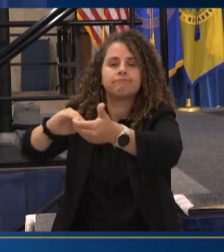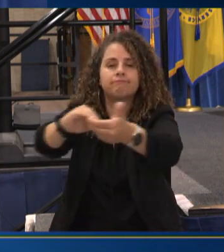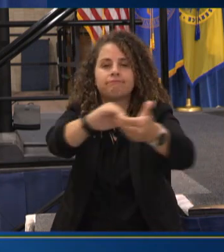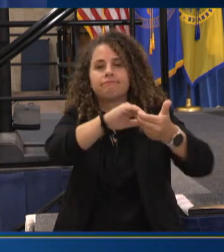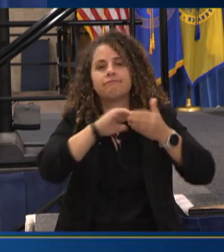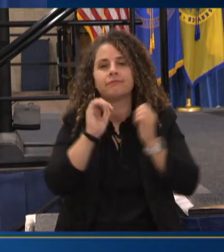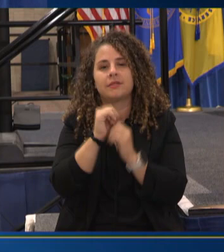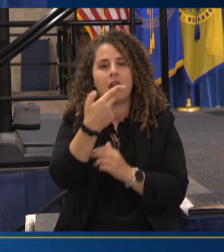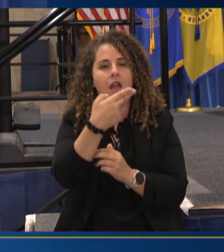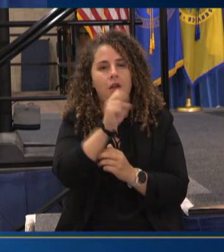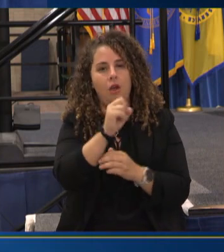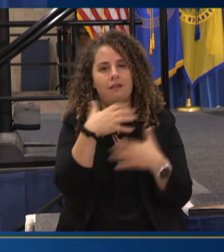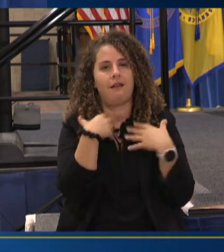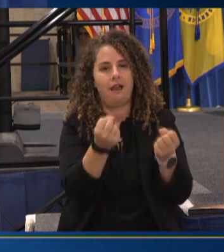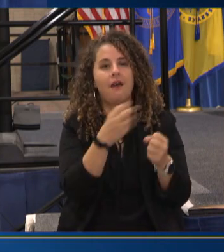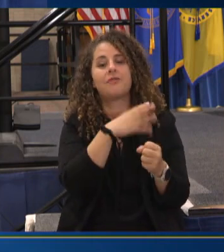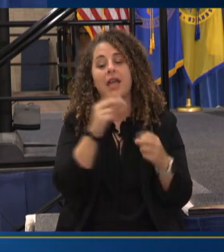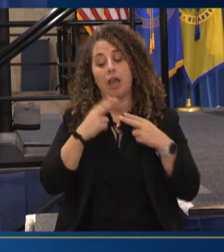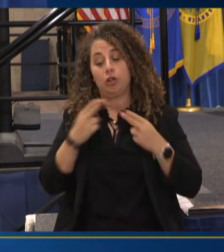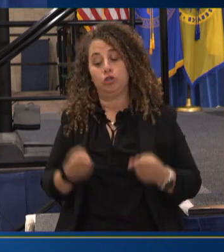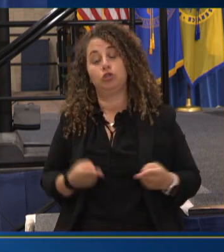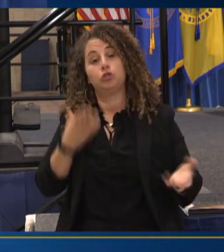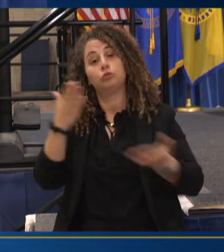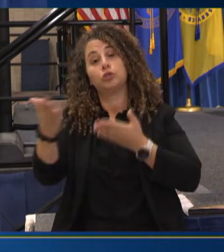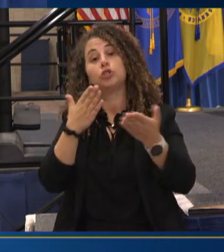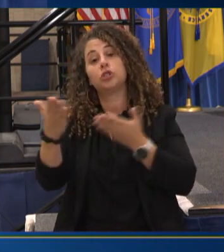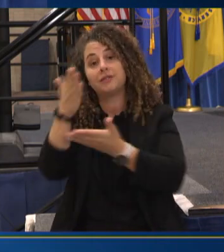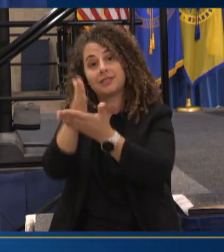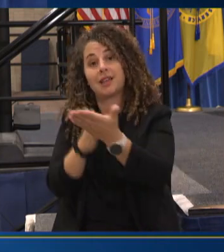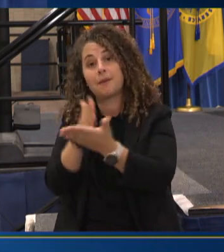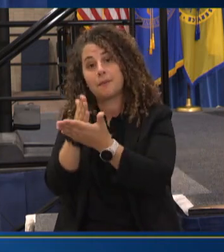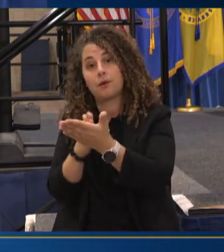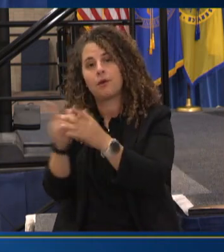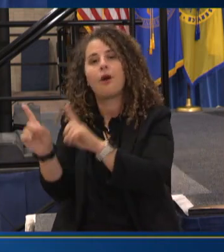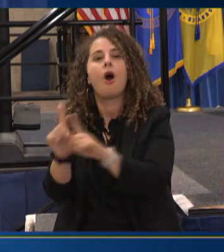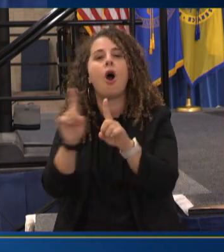HHS's Health and Human Services components and because it does bring together the